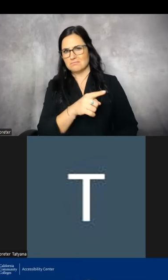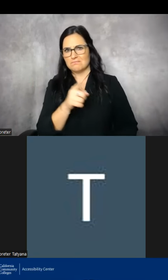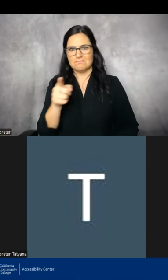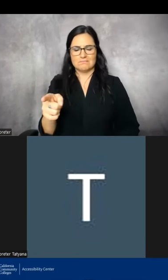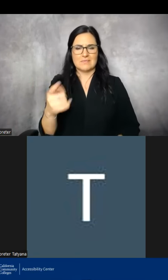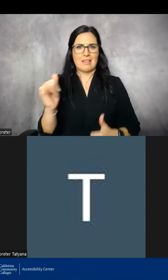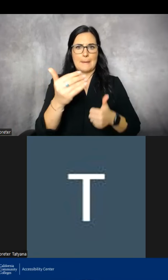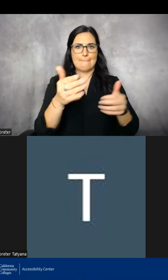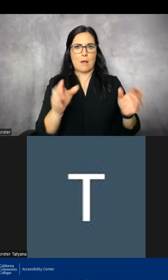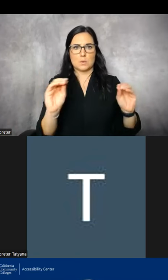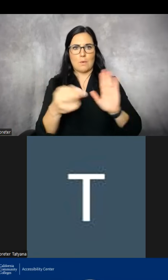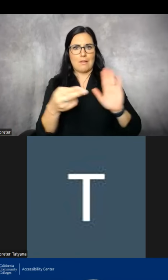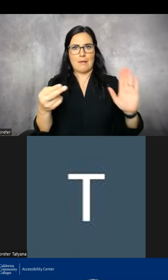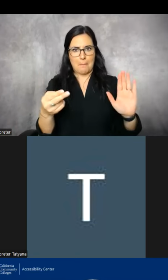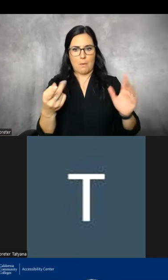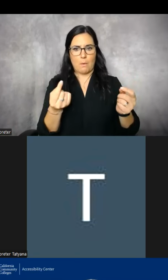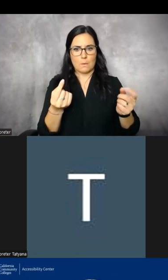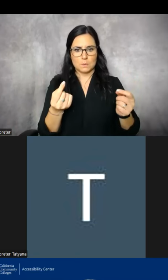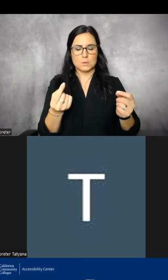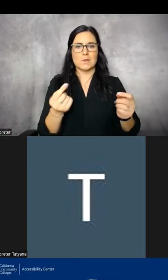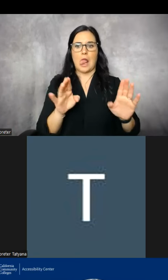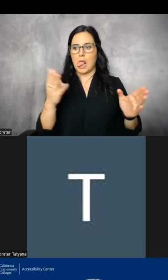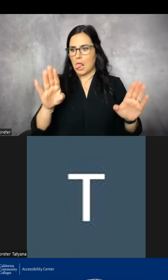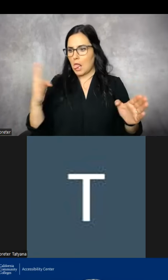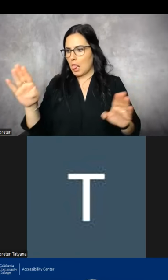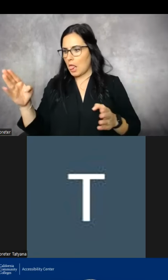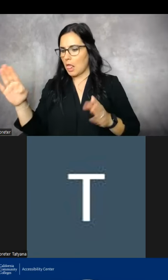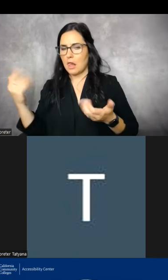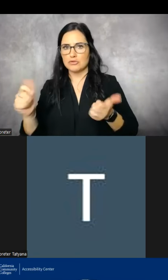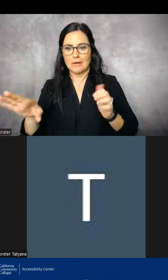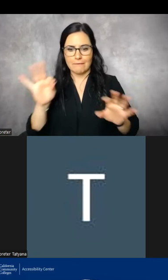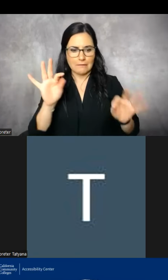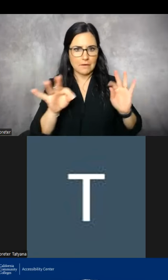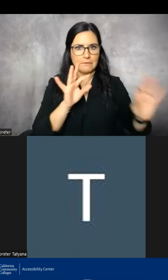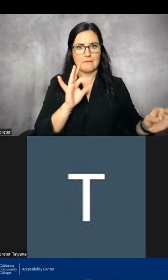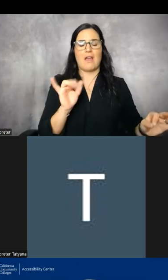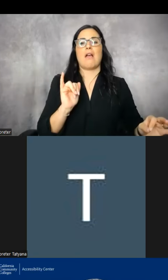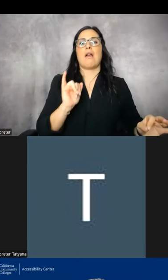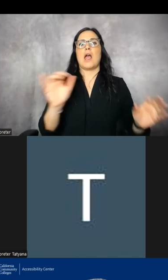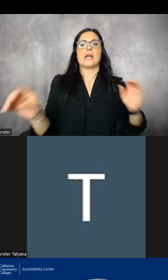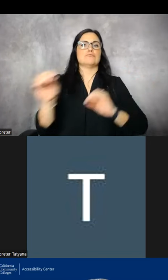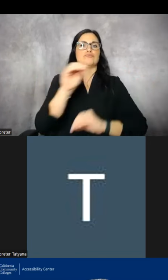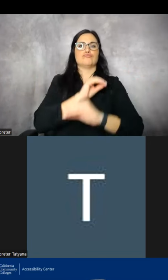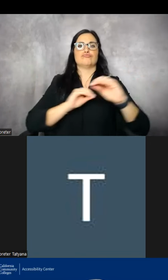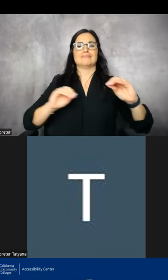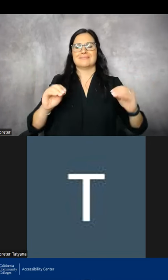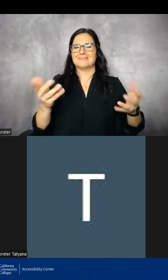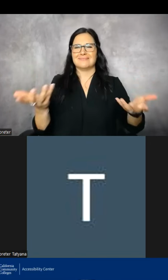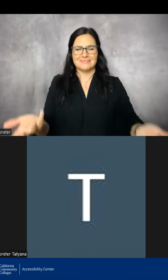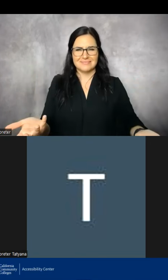So you have to go and open every single box, make sense of the content and then basically in your mind you come up with some title.